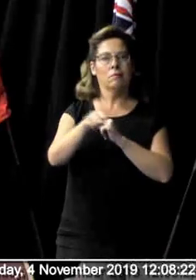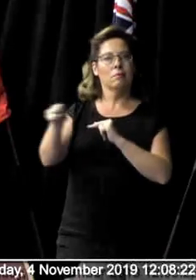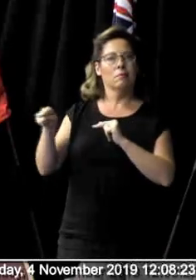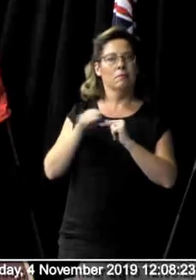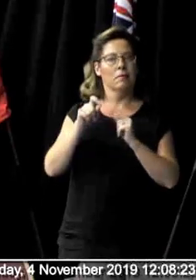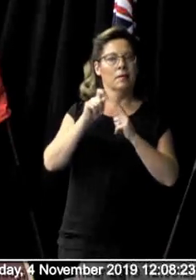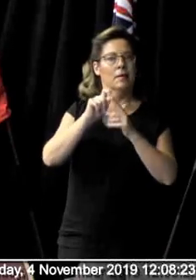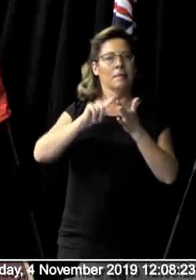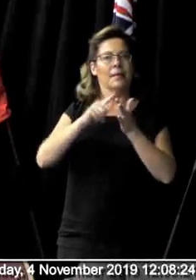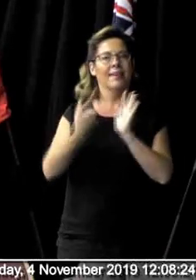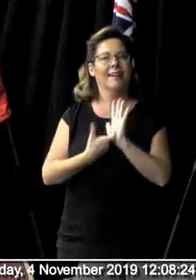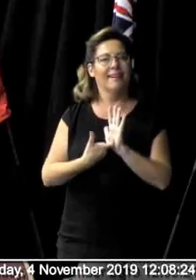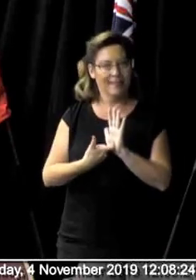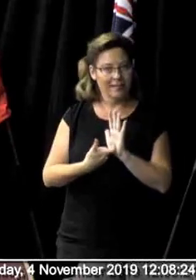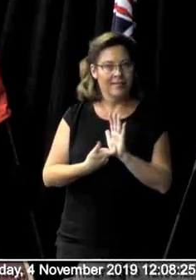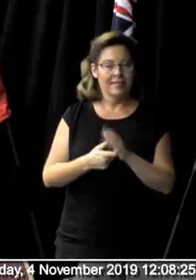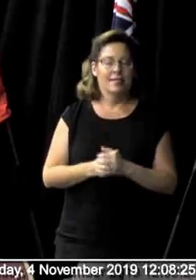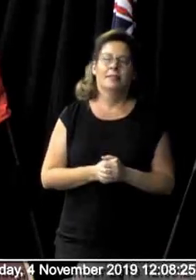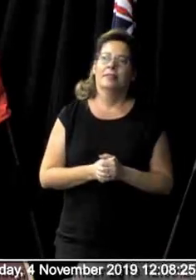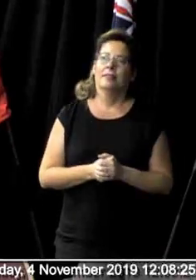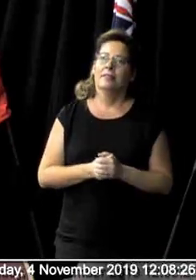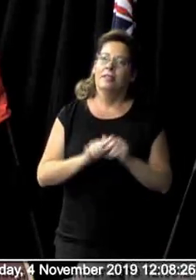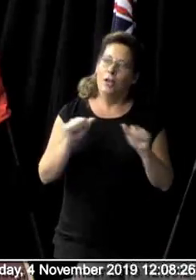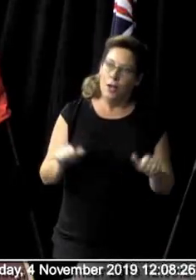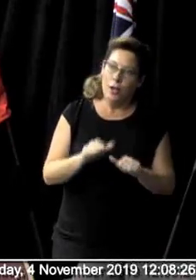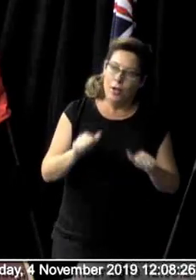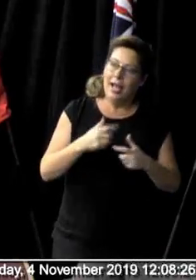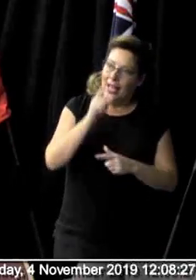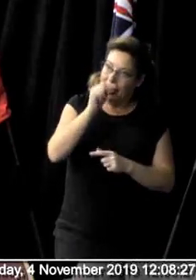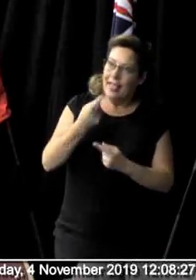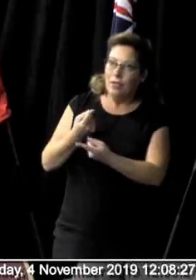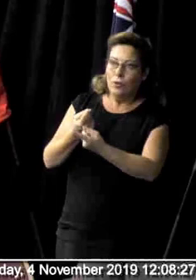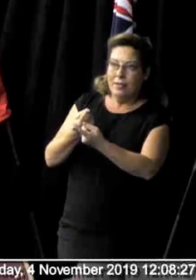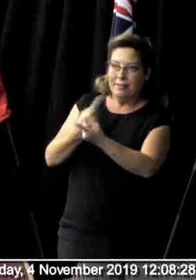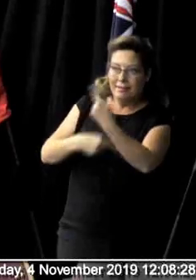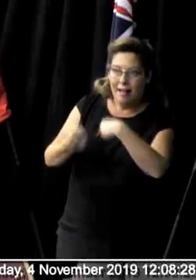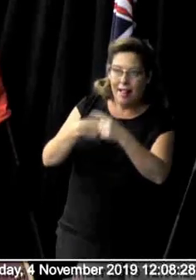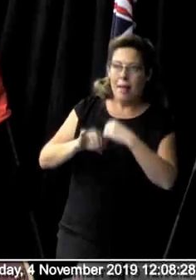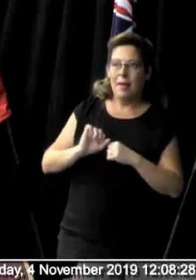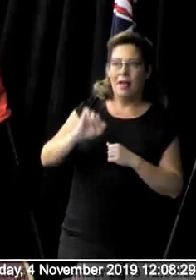OK. Can you tell me about your daughter’s prep year, that is at his first primary school?